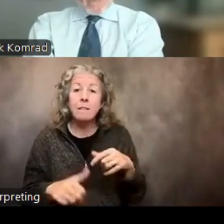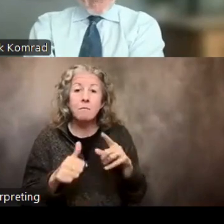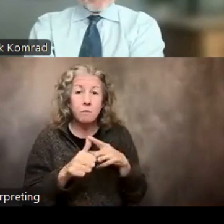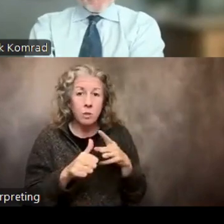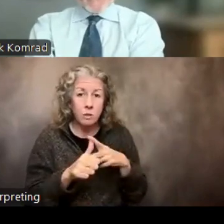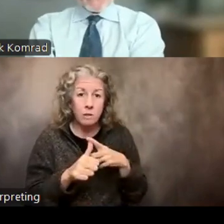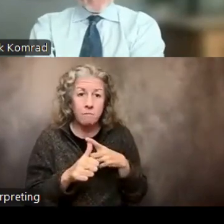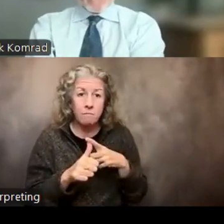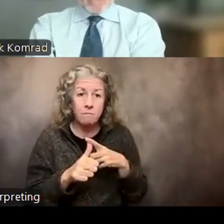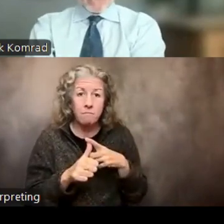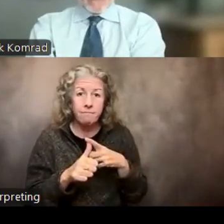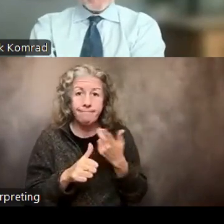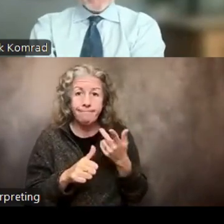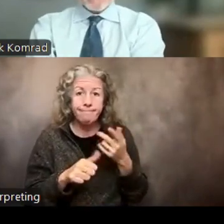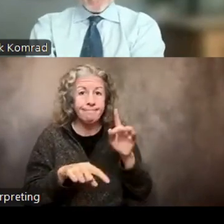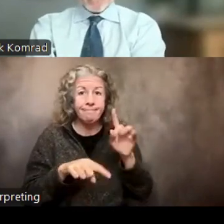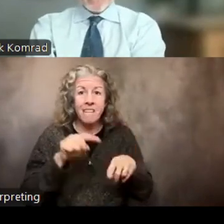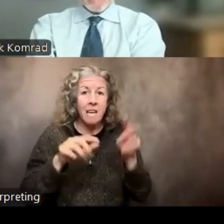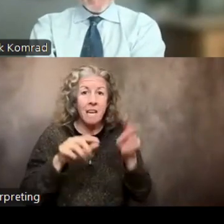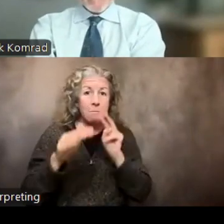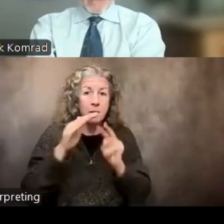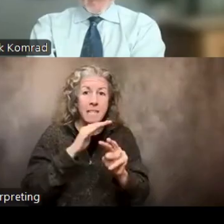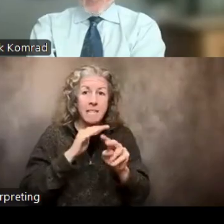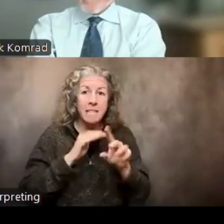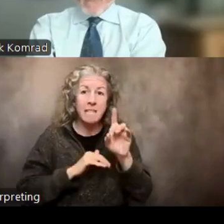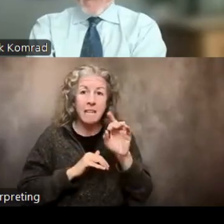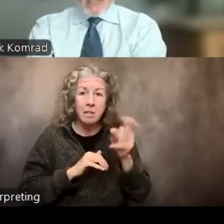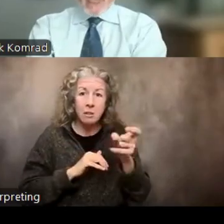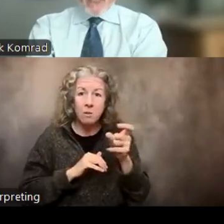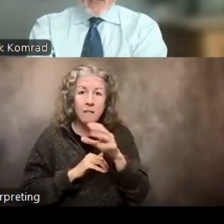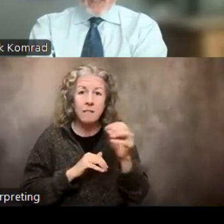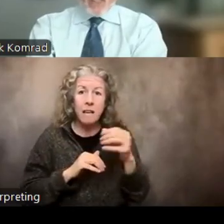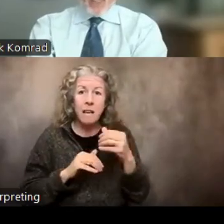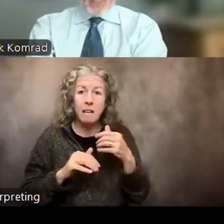unpredictable diagnoses and prognosis are very much the rule